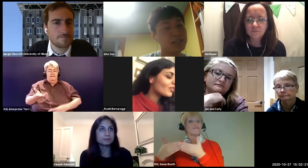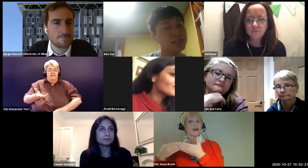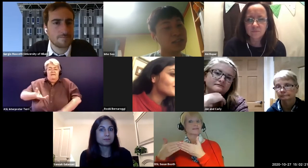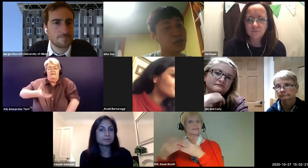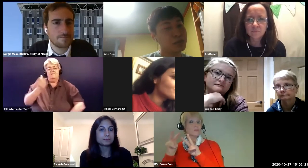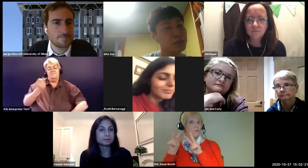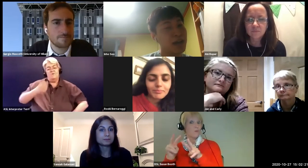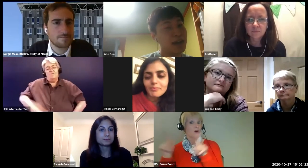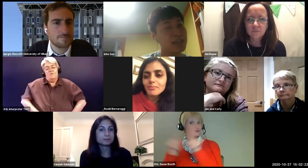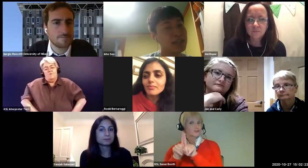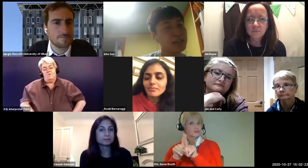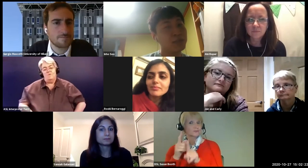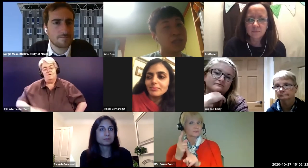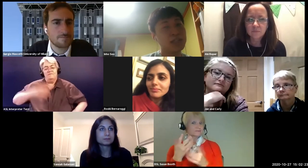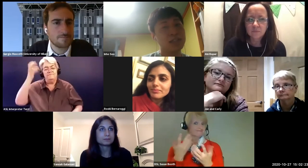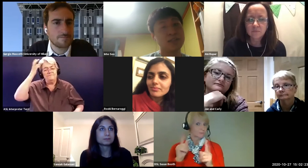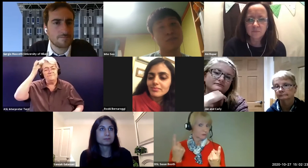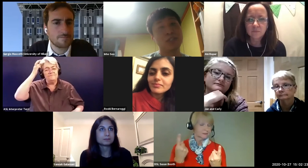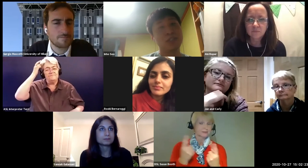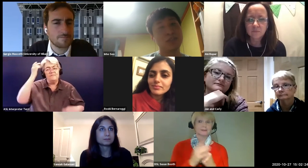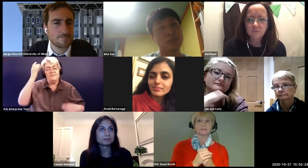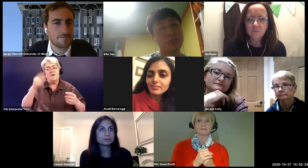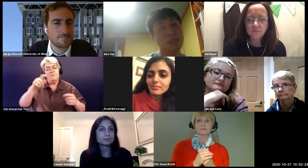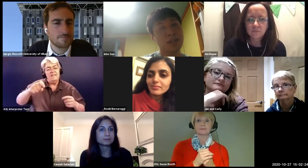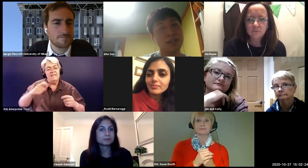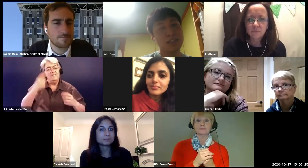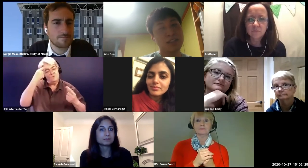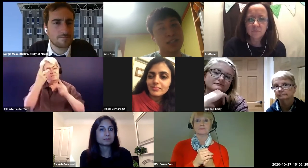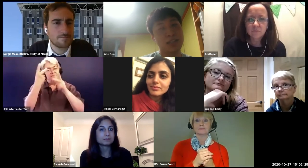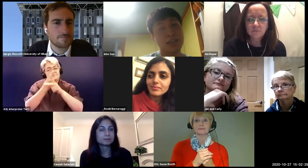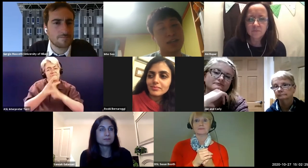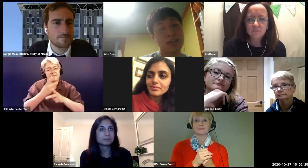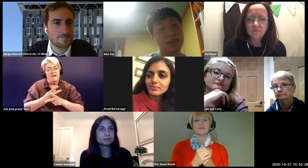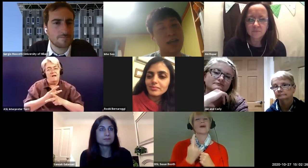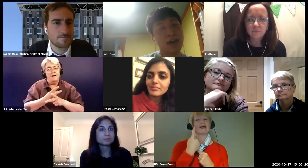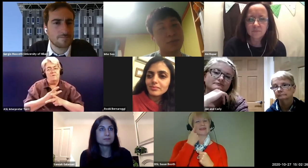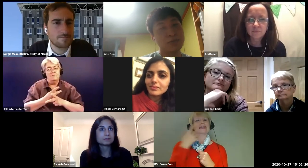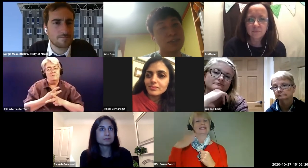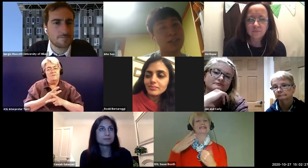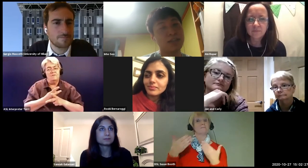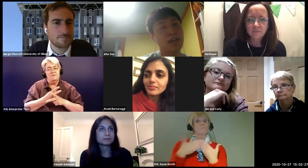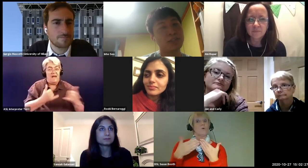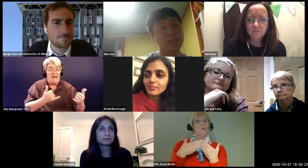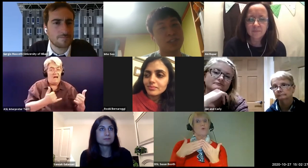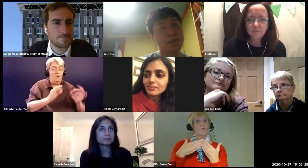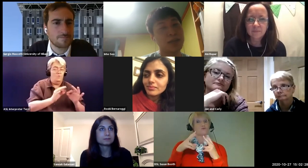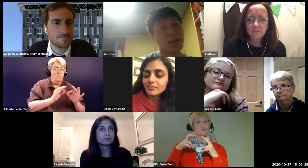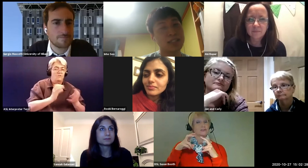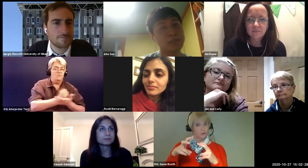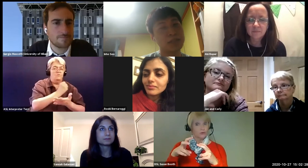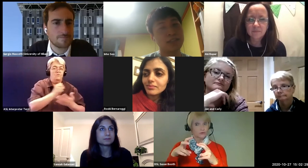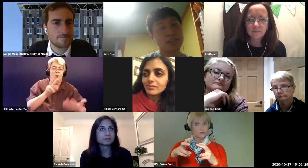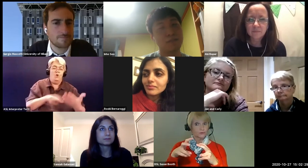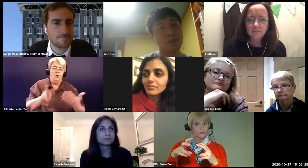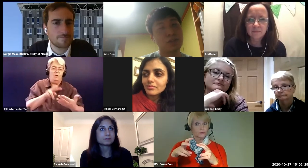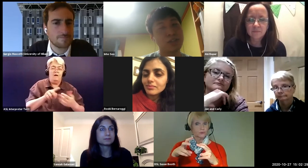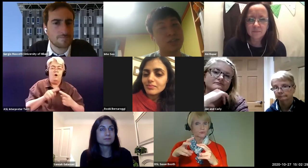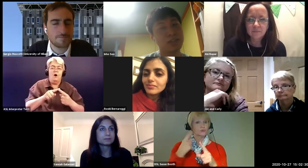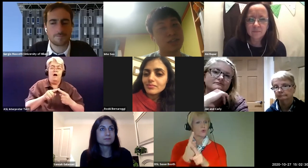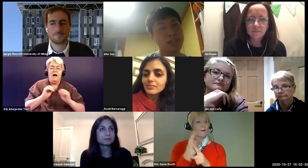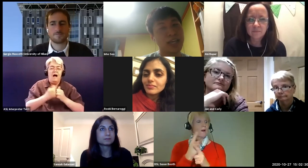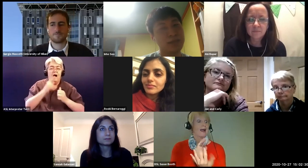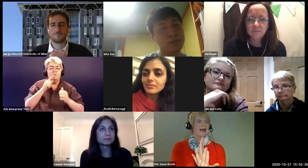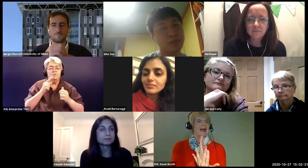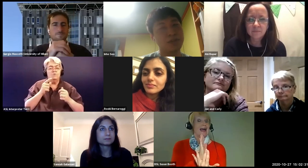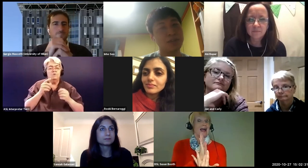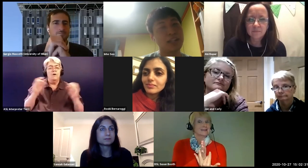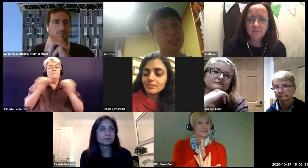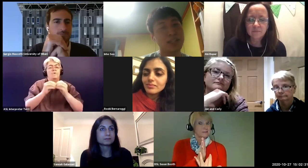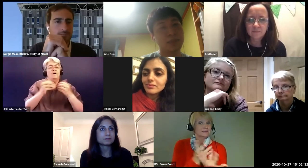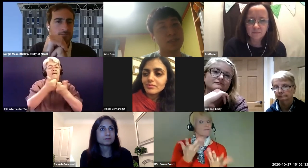so I think we need we need to uh study now uh now study acts abilities for games or entertainments